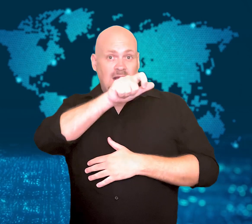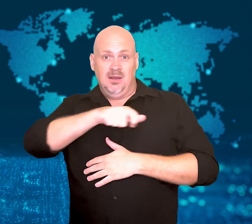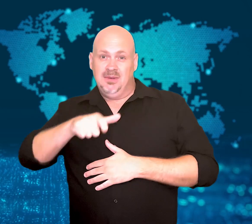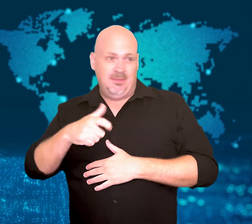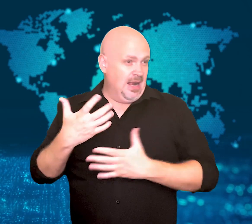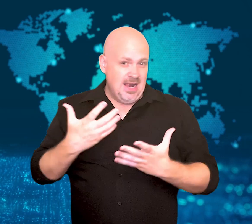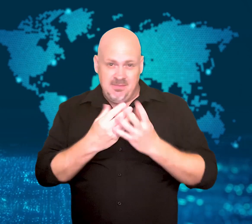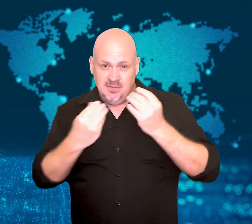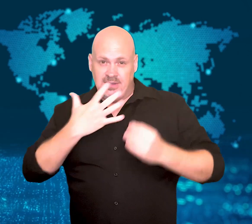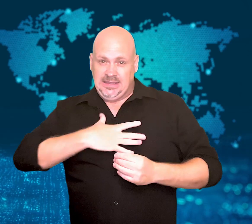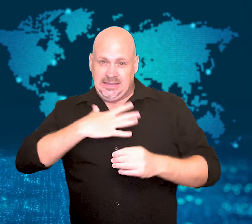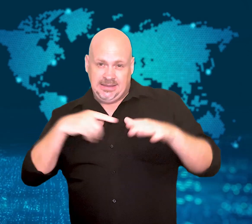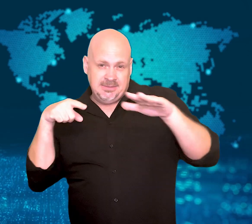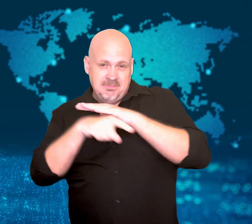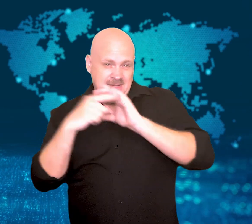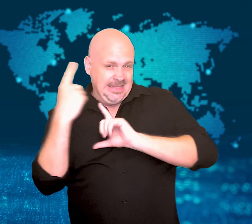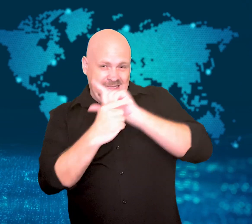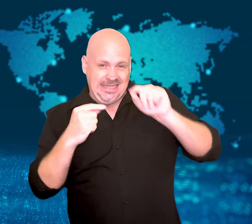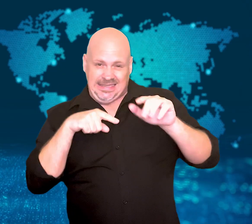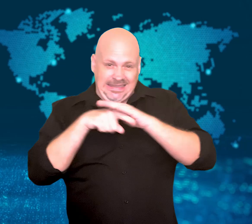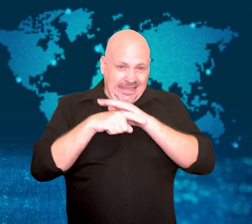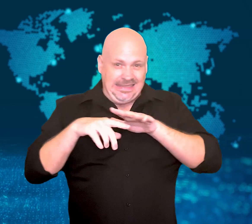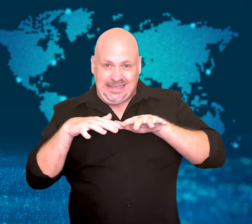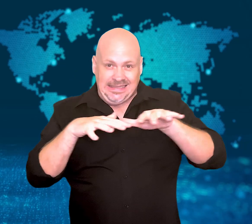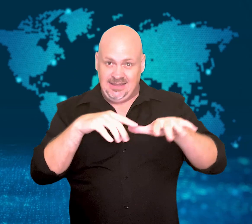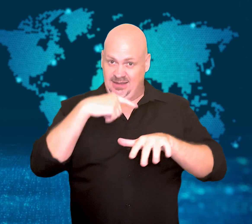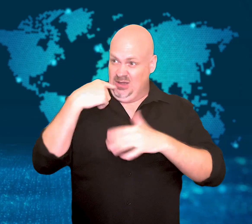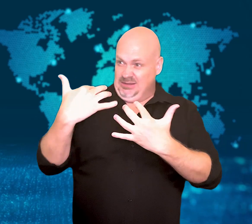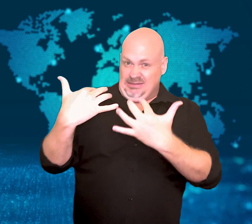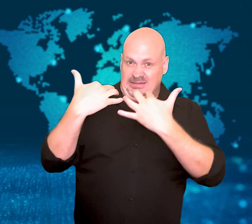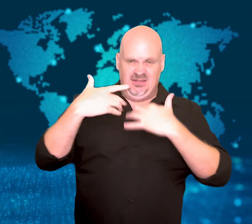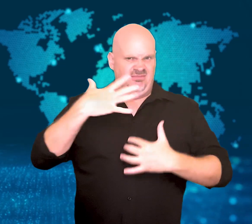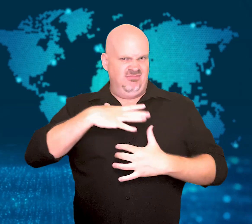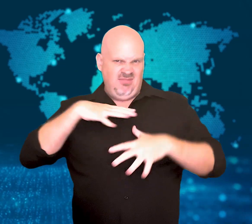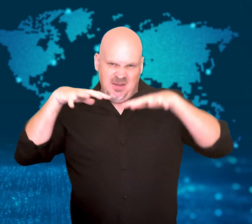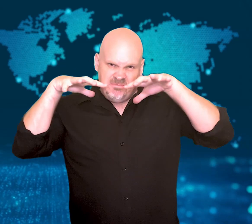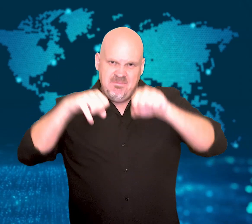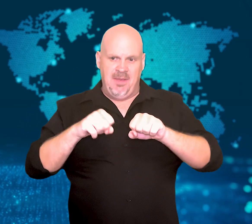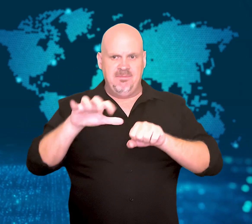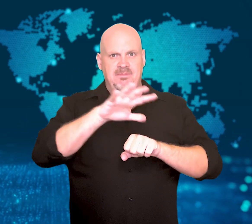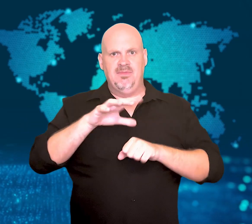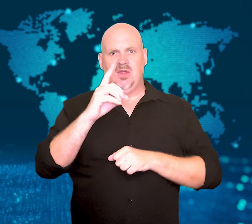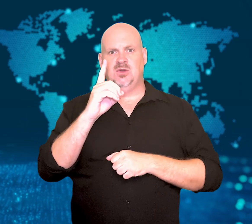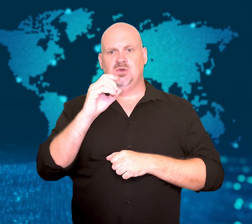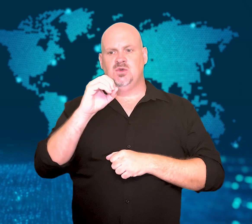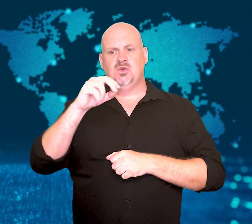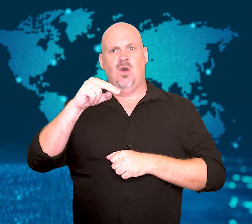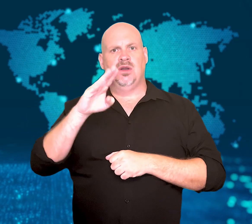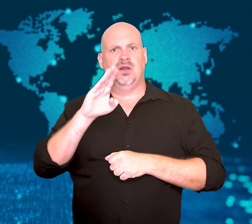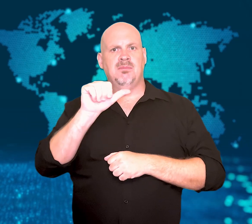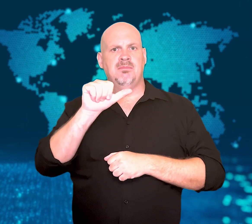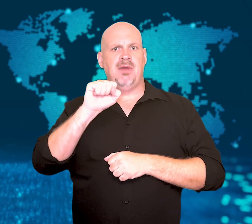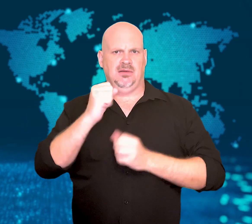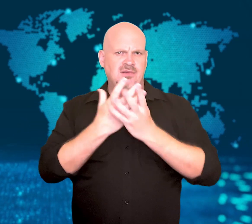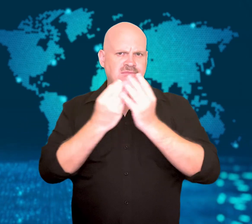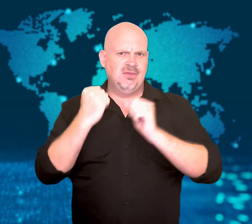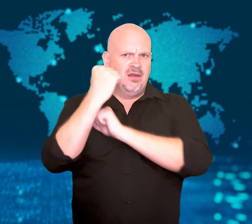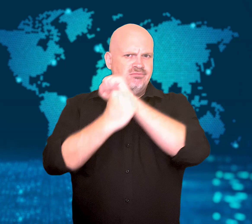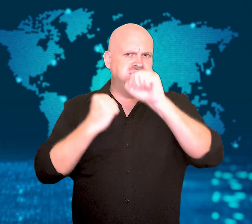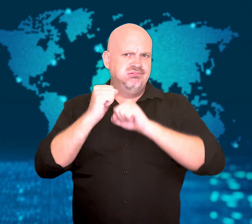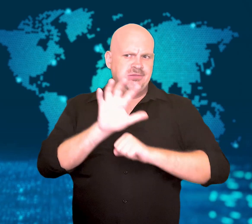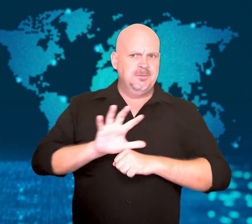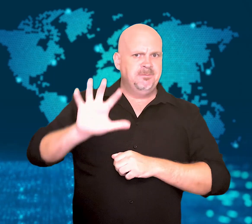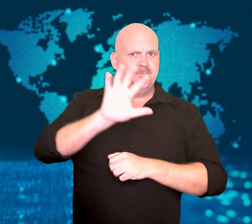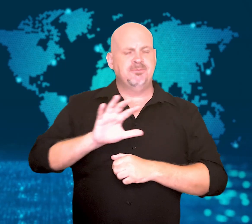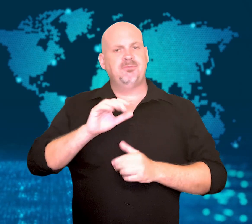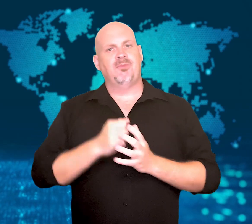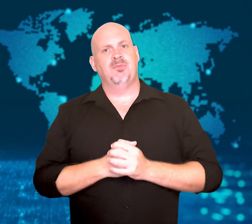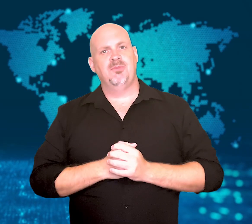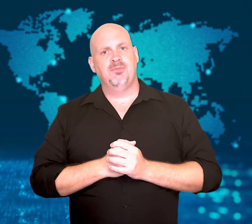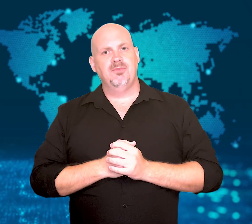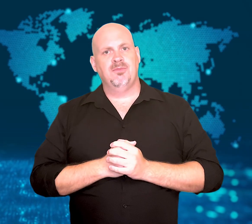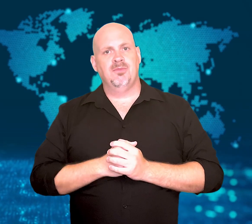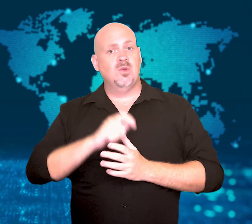Ukraine's citizens have been trying to get out of the area as Russia tries